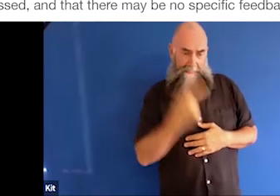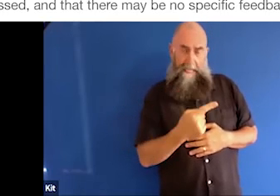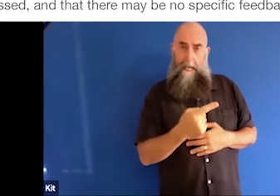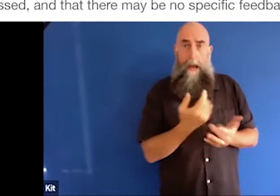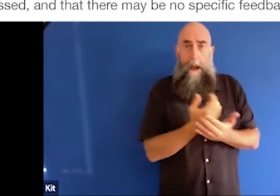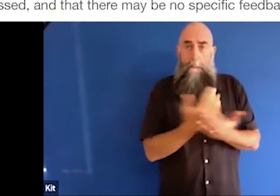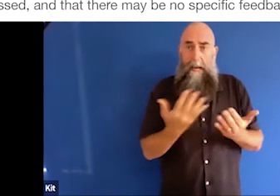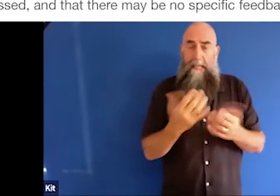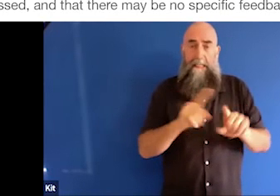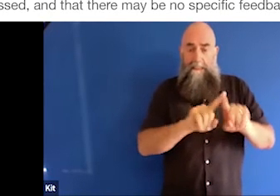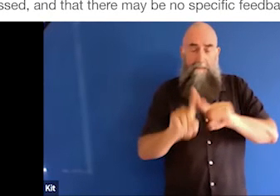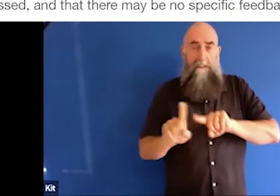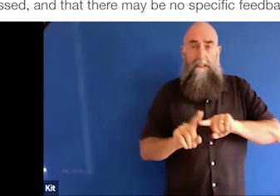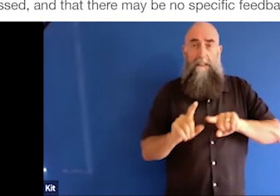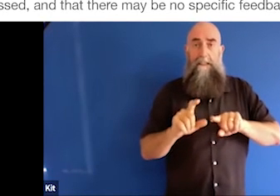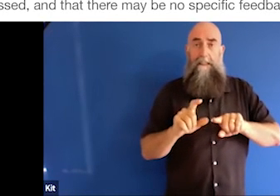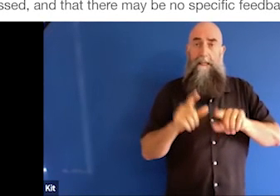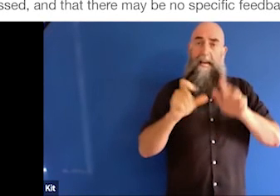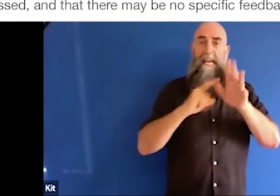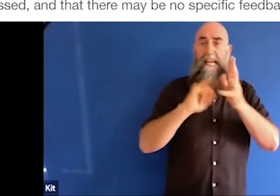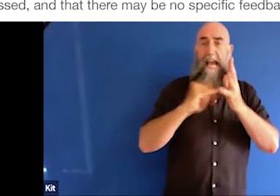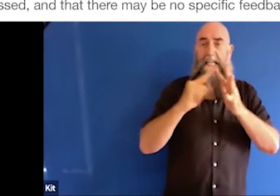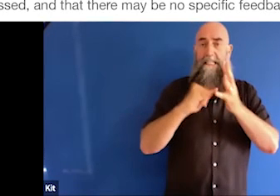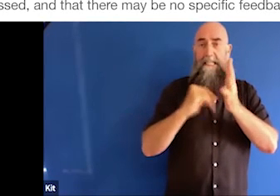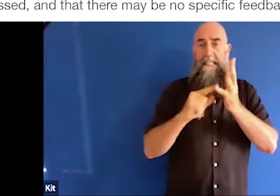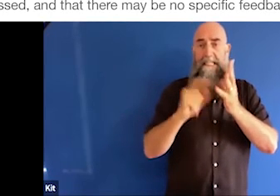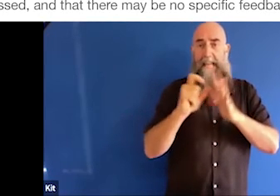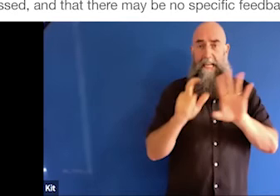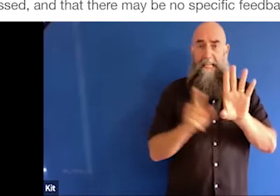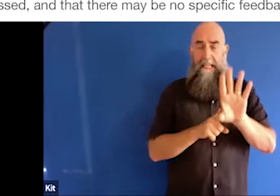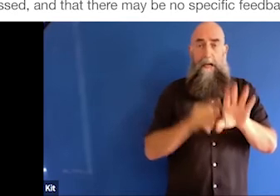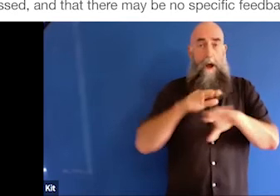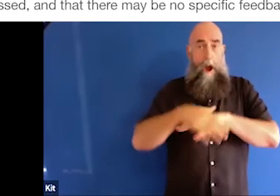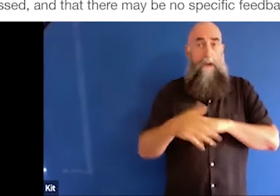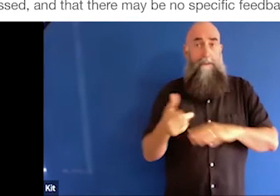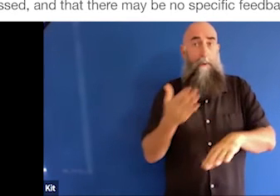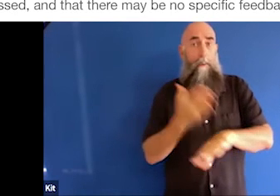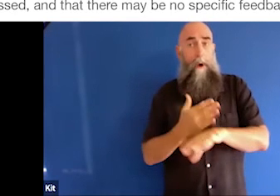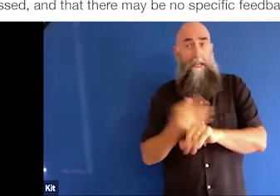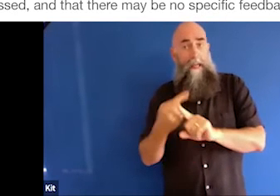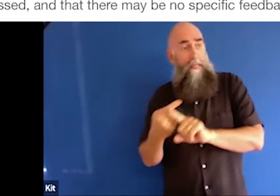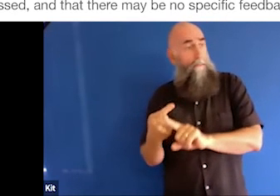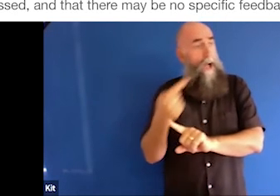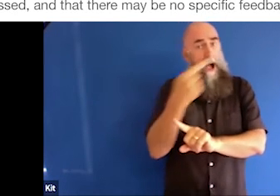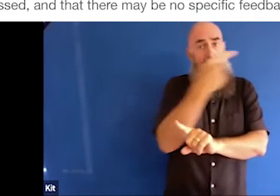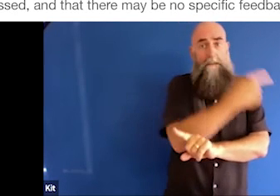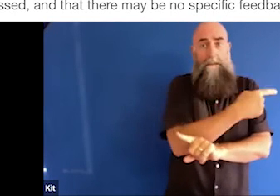Australia Council's website of individual works that have been supported in the past. I can probably show you where on the website.